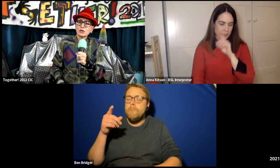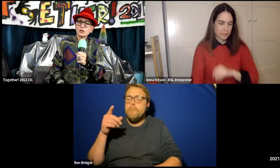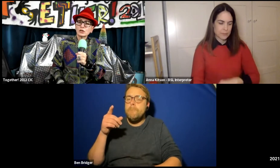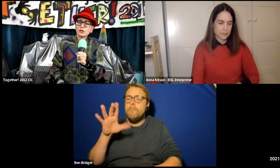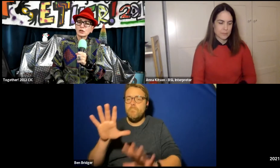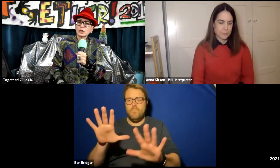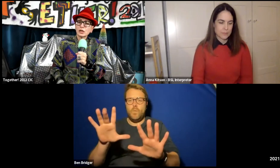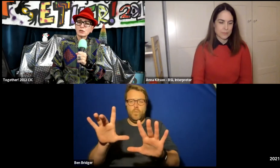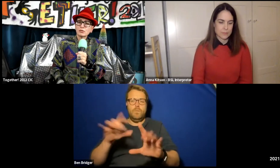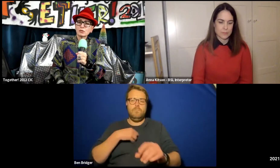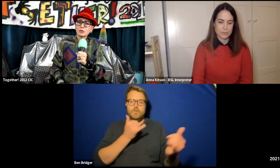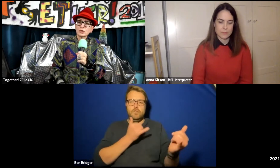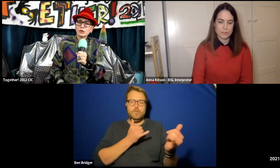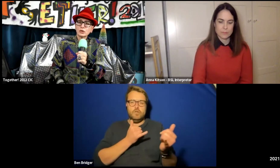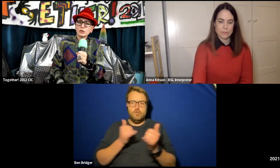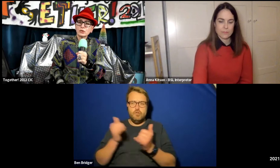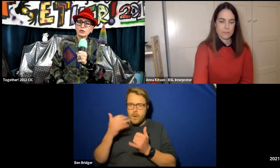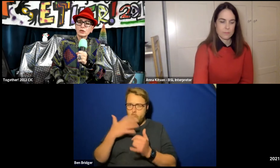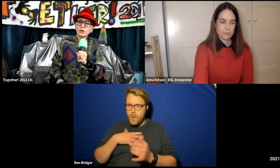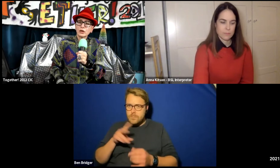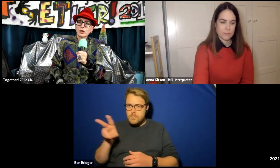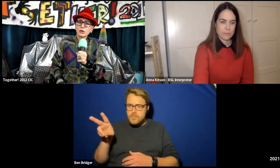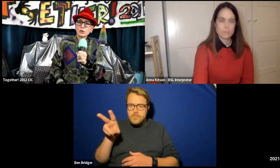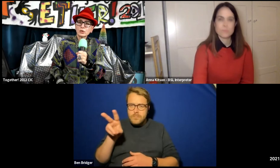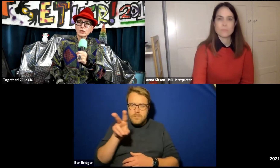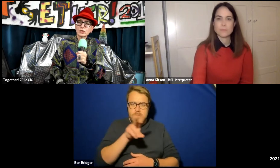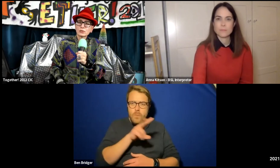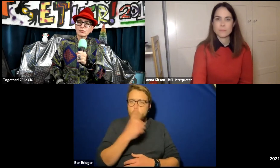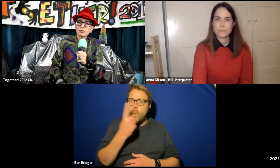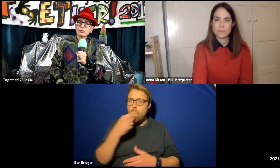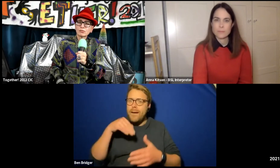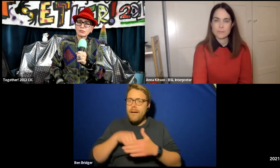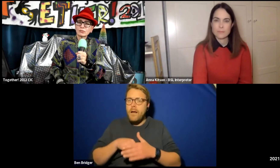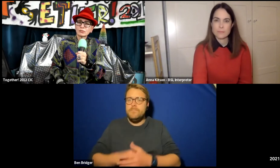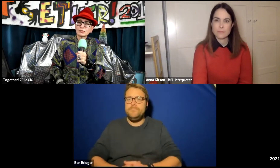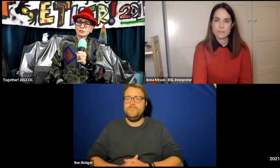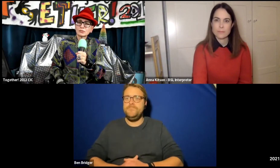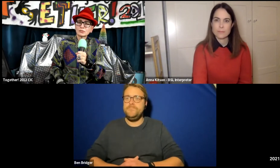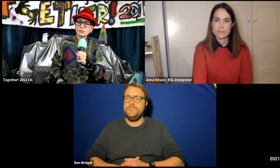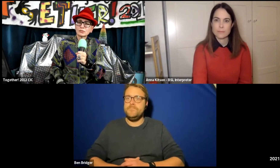everybody who is in the house. Reanna,